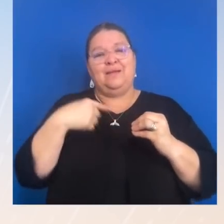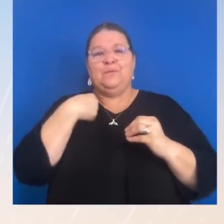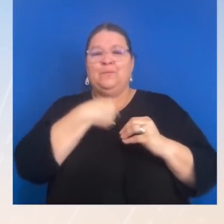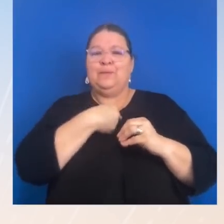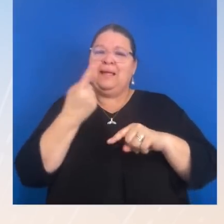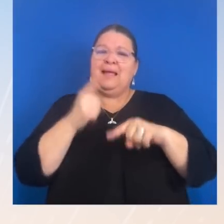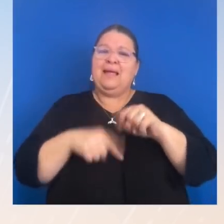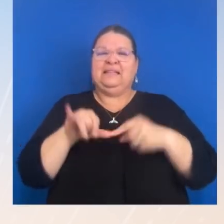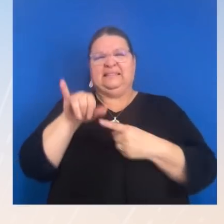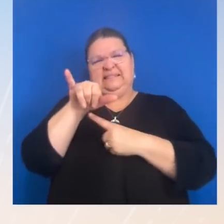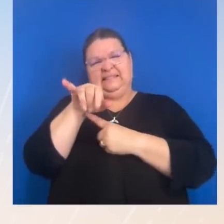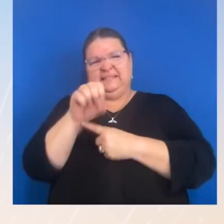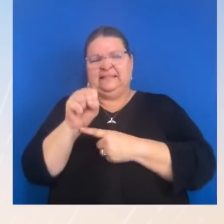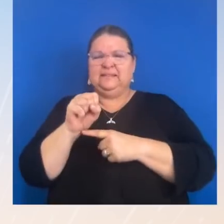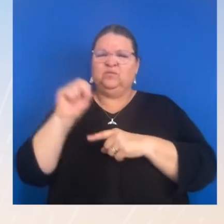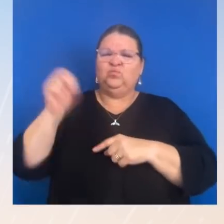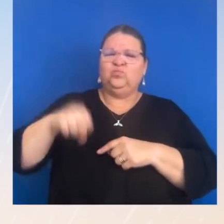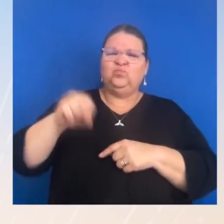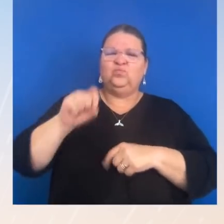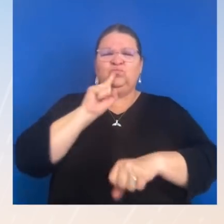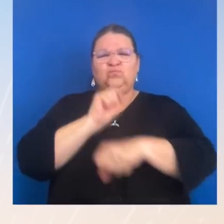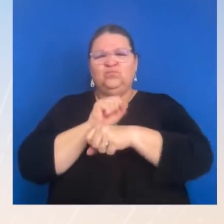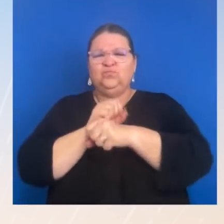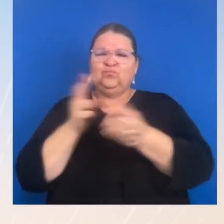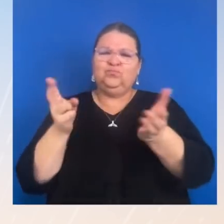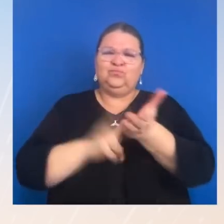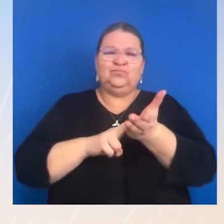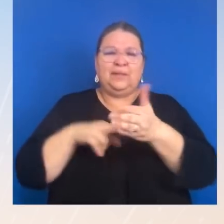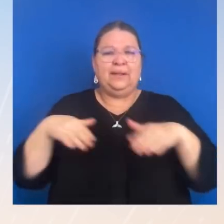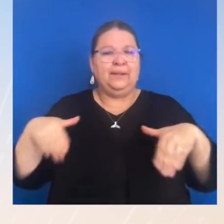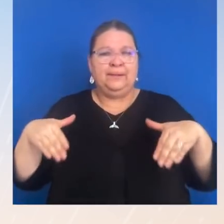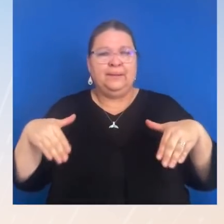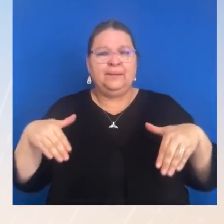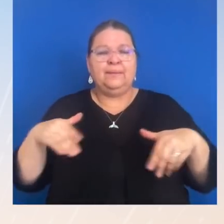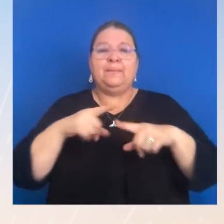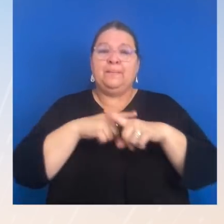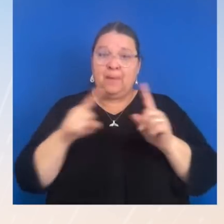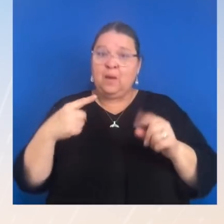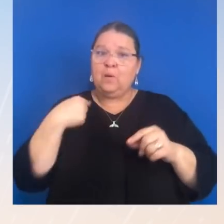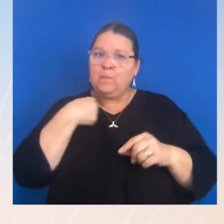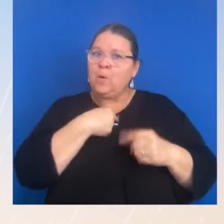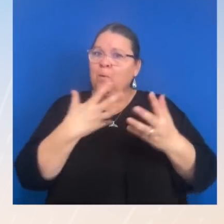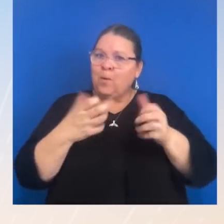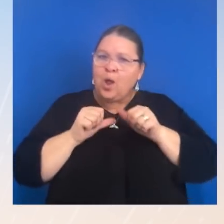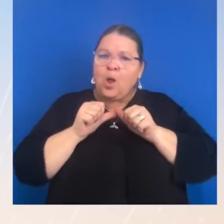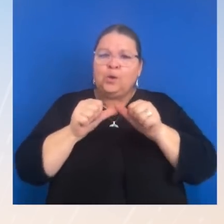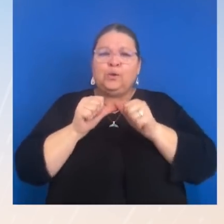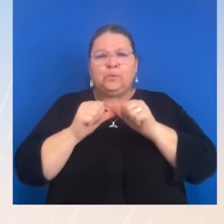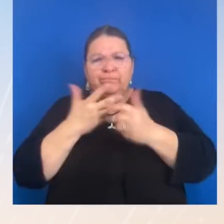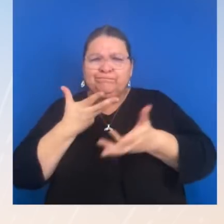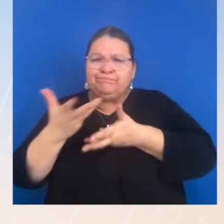It is in all of our interests to stay at the negotiating table. And that's what our plan is to do from here. Go ahead. The Press: Jen, you said earlier to one of my colleagues